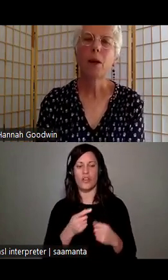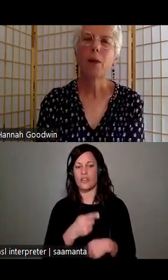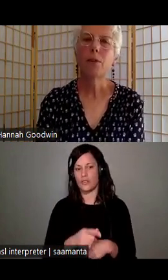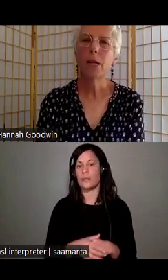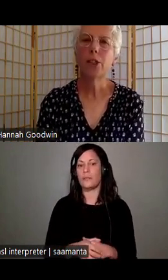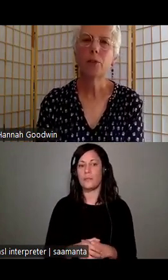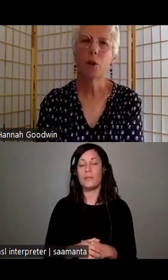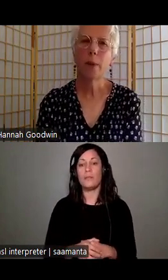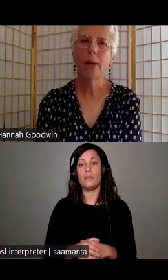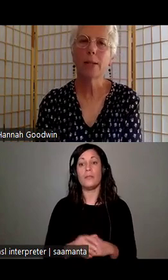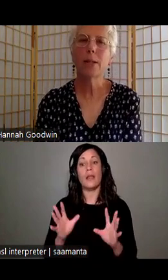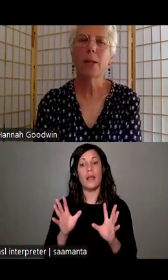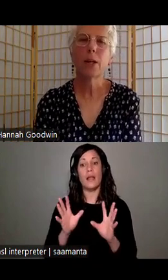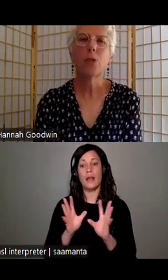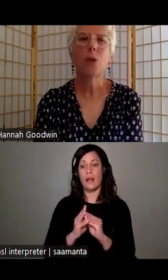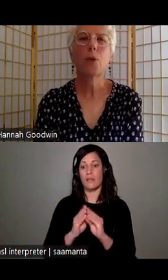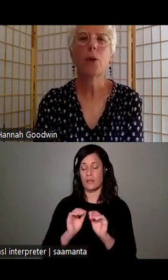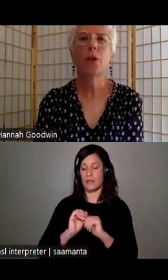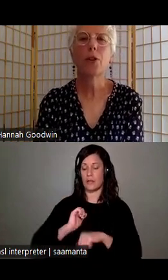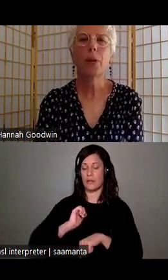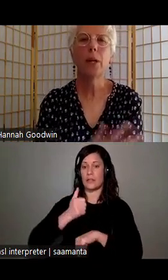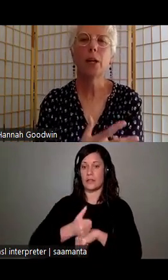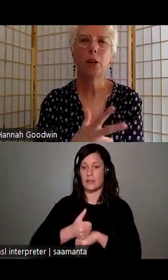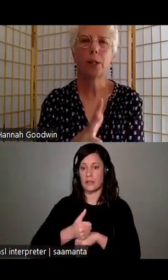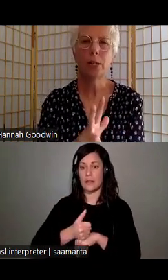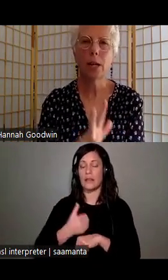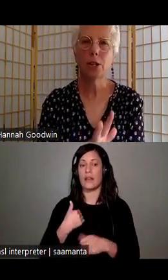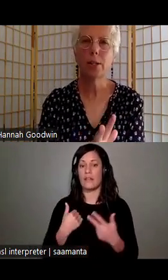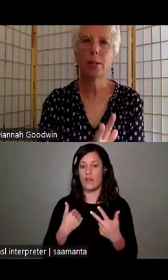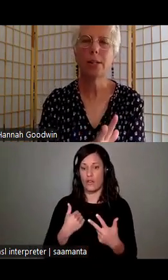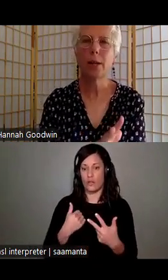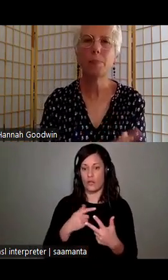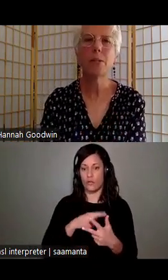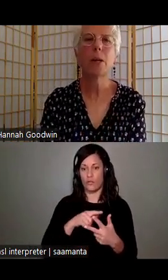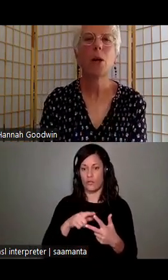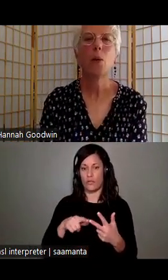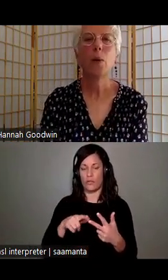The conference session formats. So there are three concurrent session types.